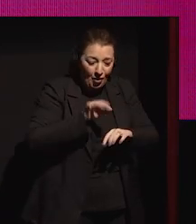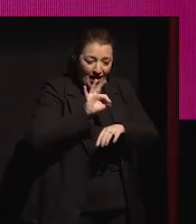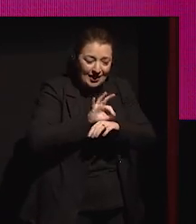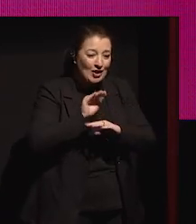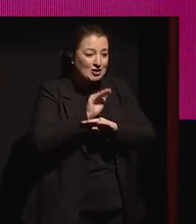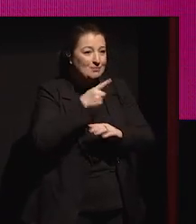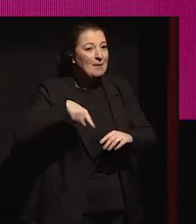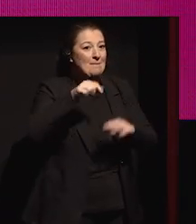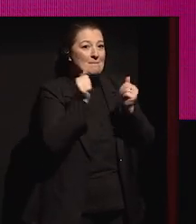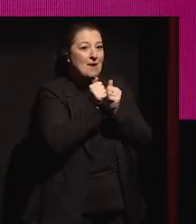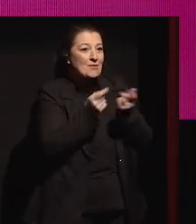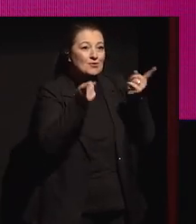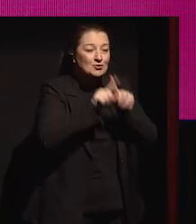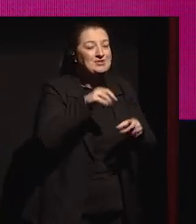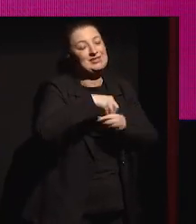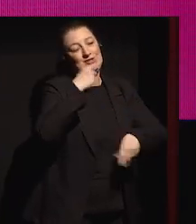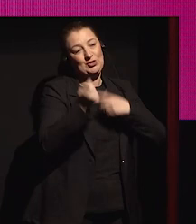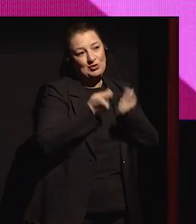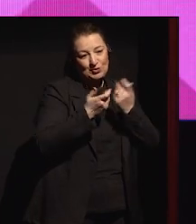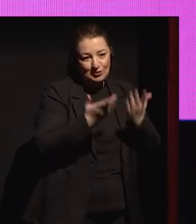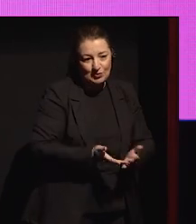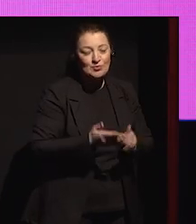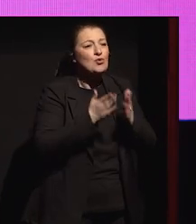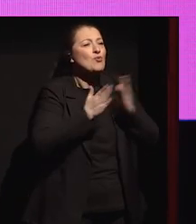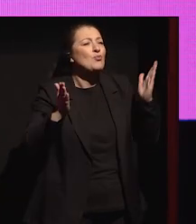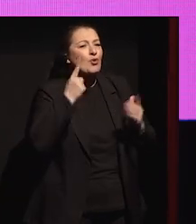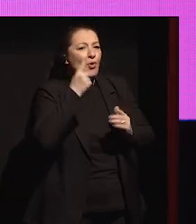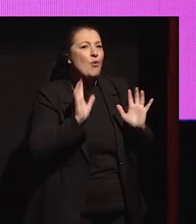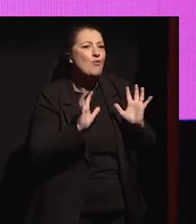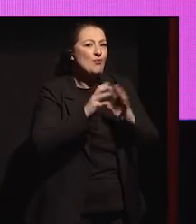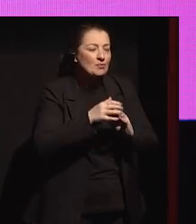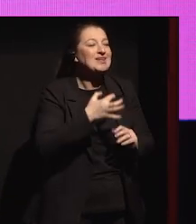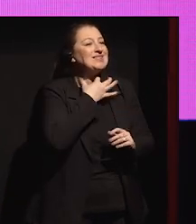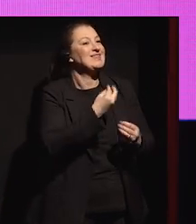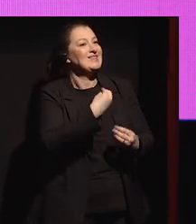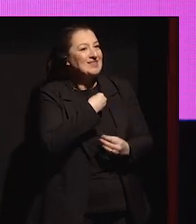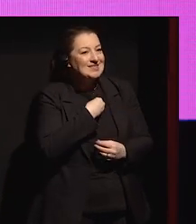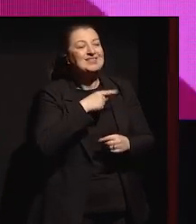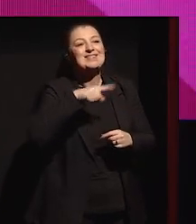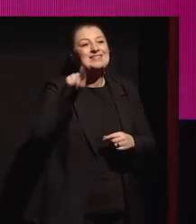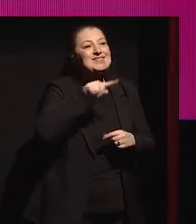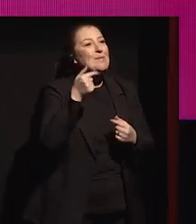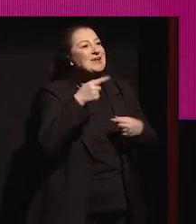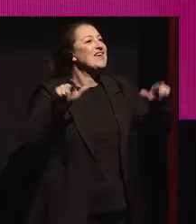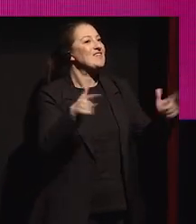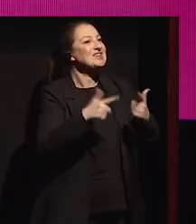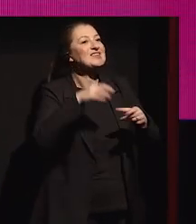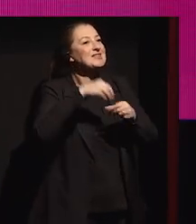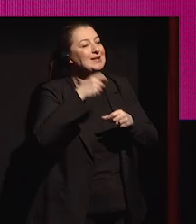to live this moment and to be together. Let me tell you some information about this year's festival,